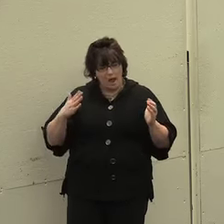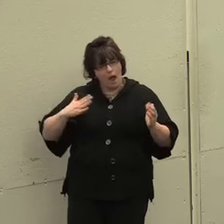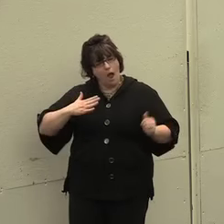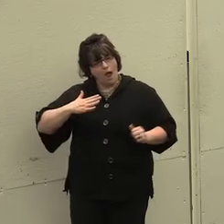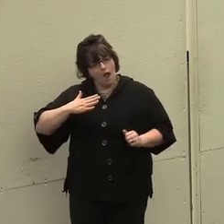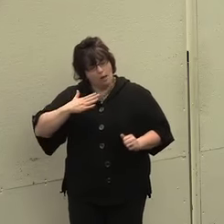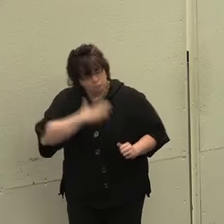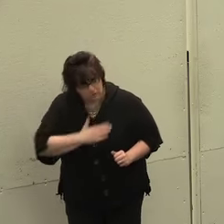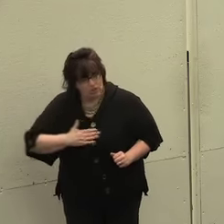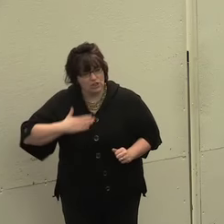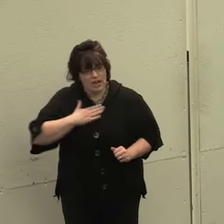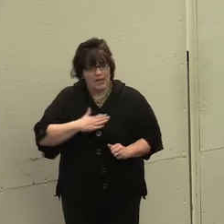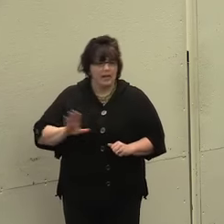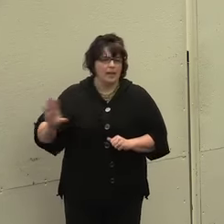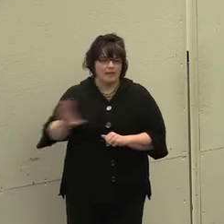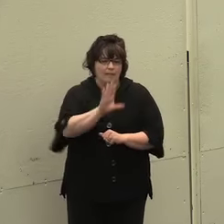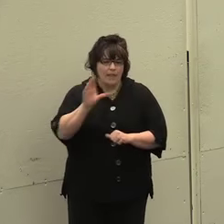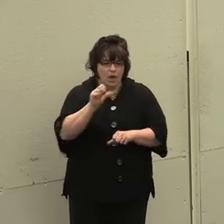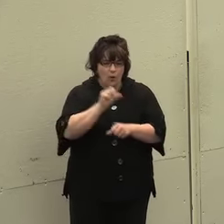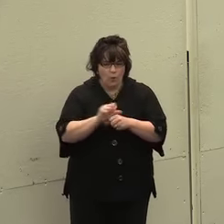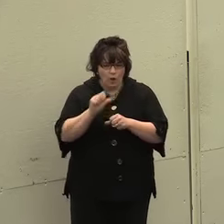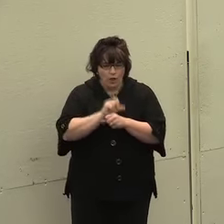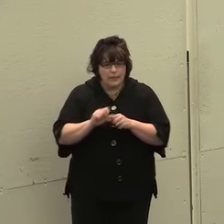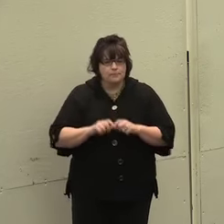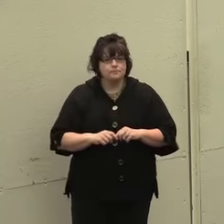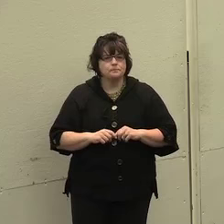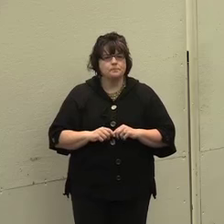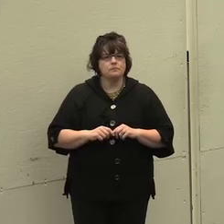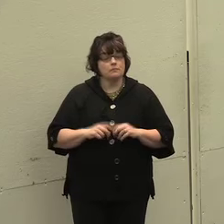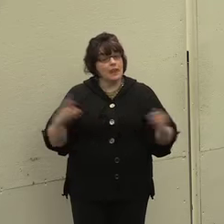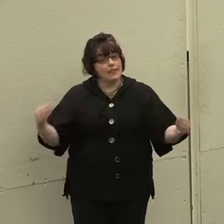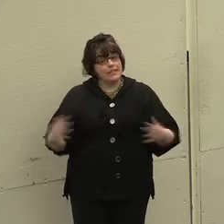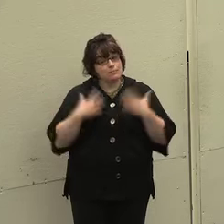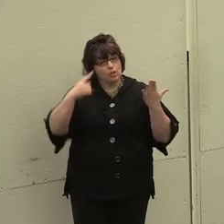The thing that I find very inspiring in the houses